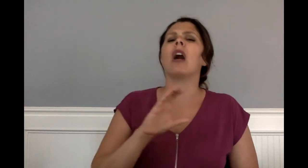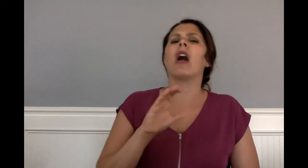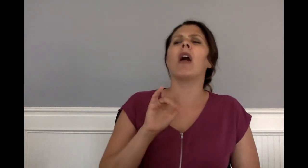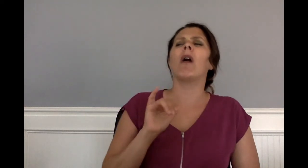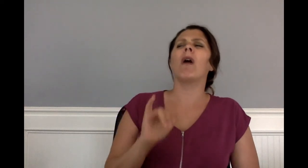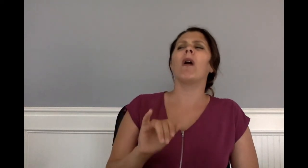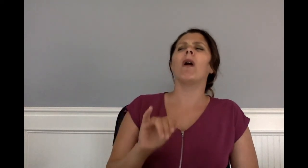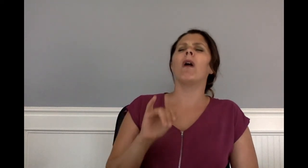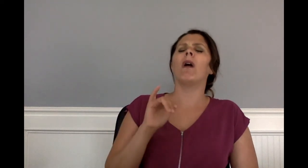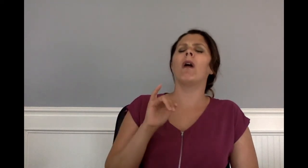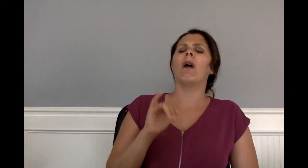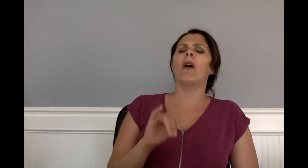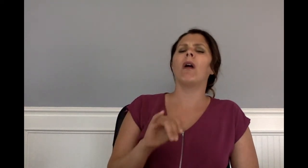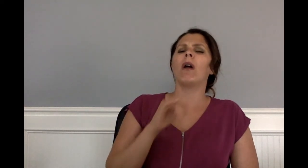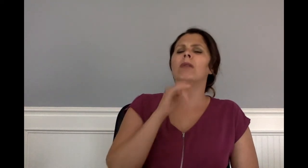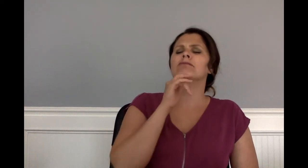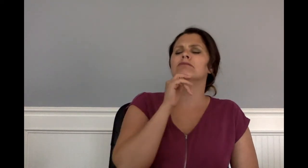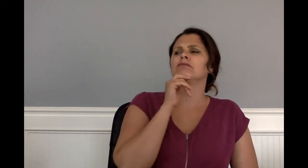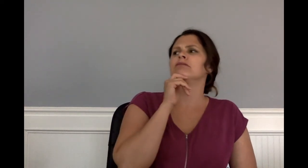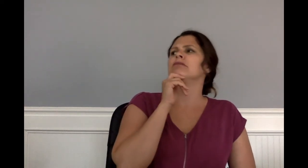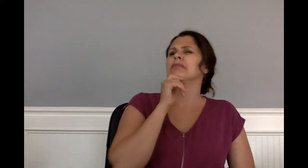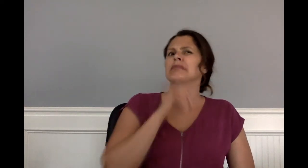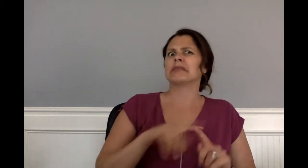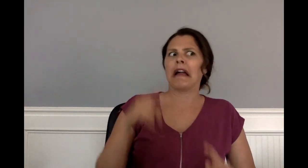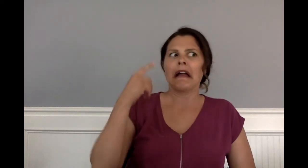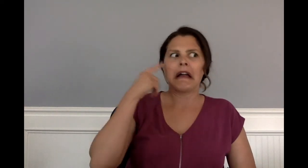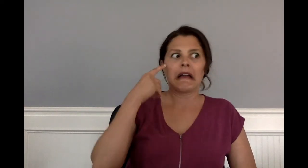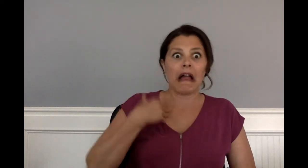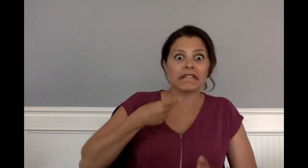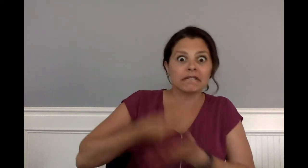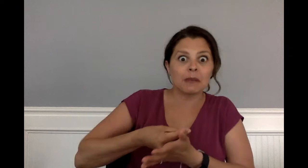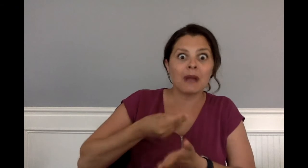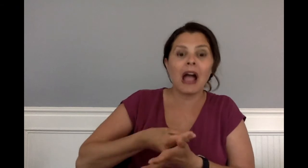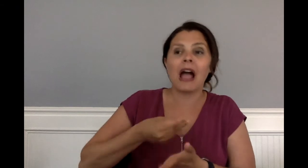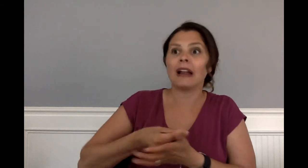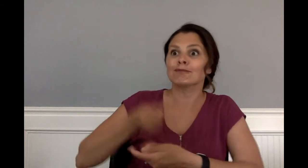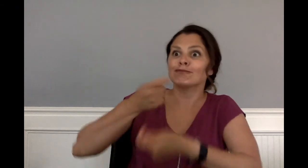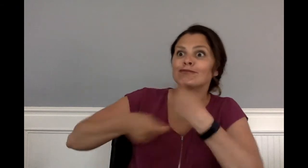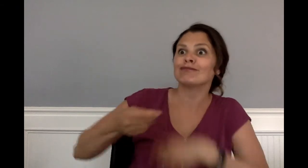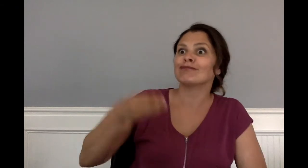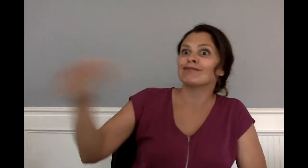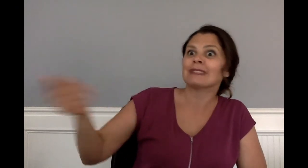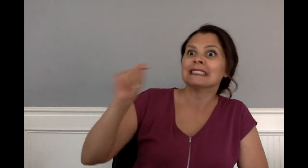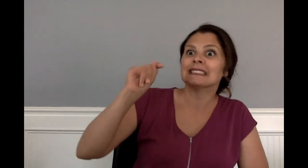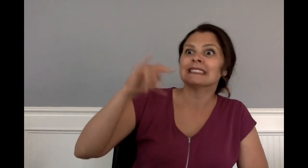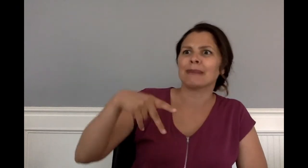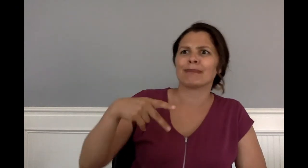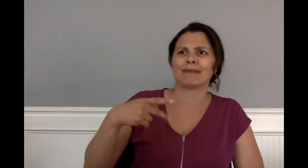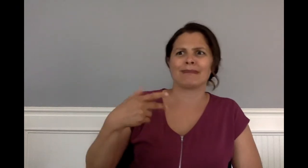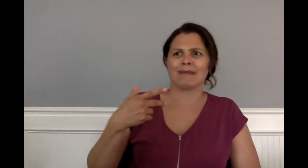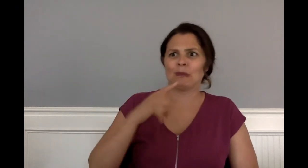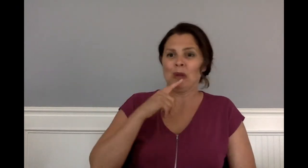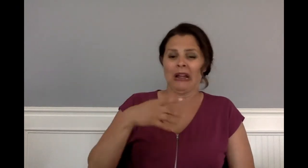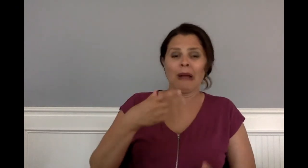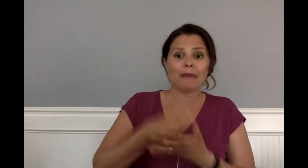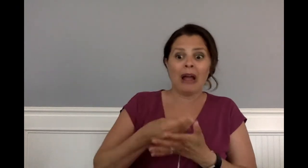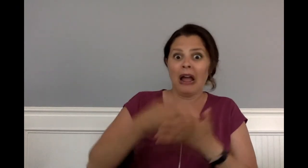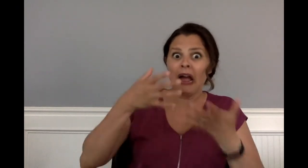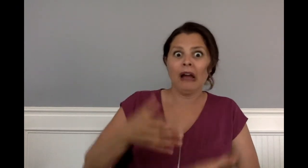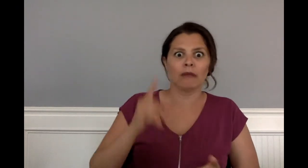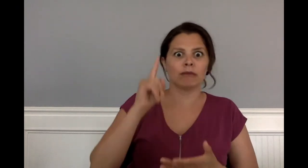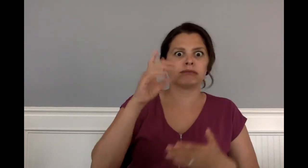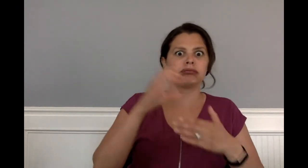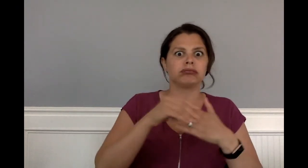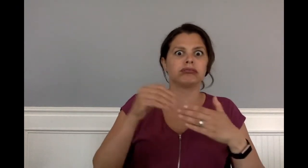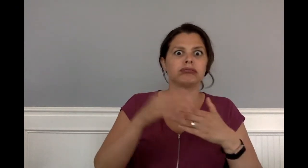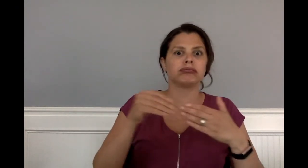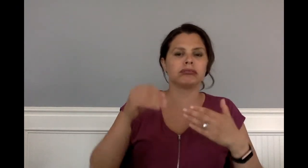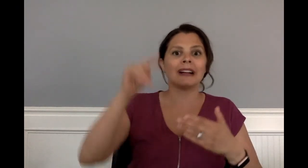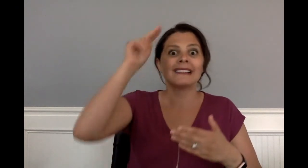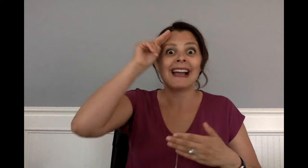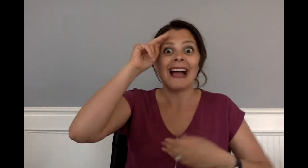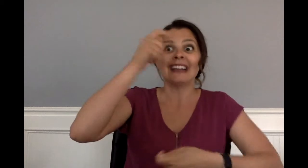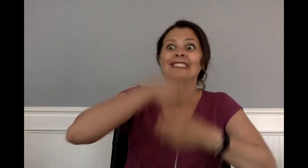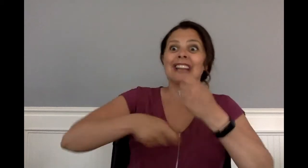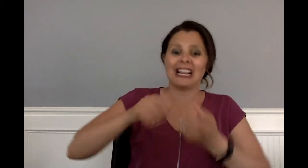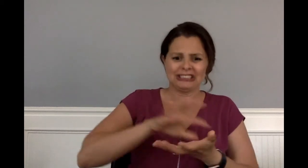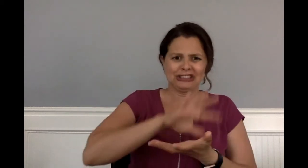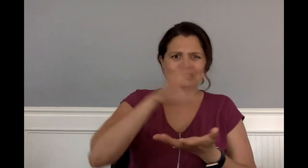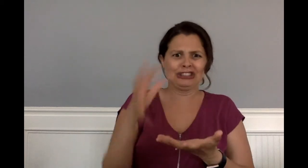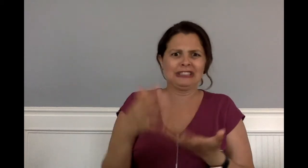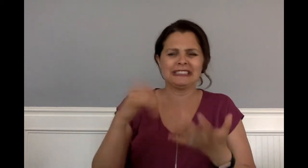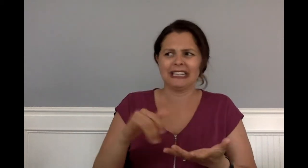“Oh,” Charlie said. All the change Nate had given him